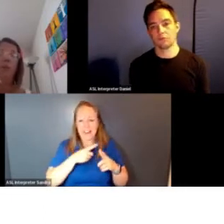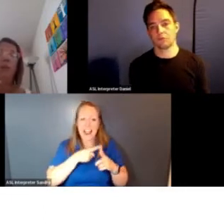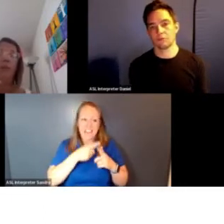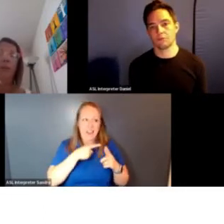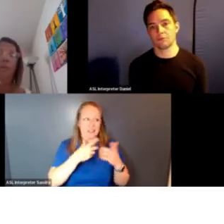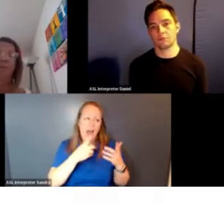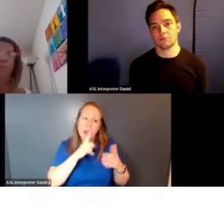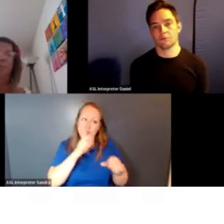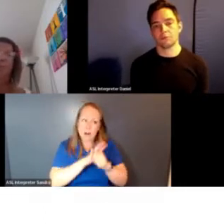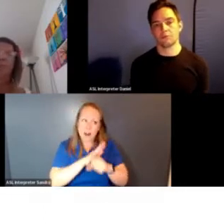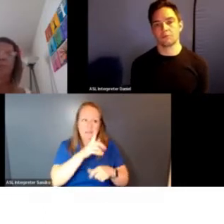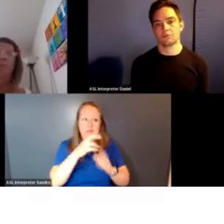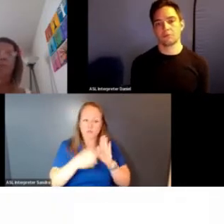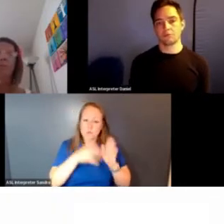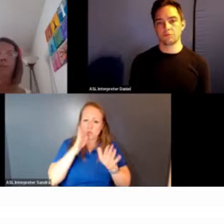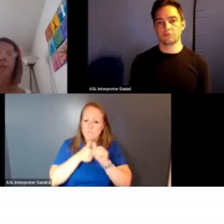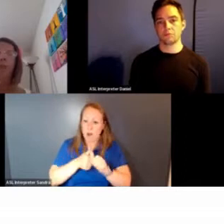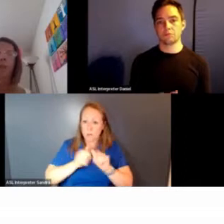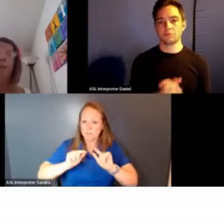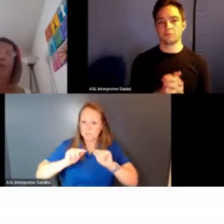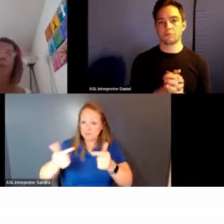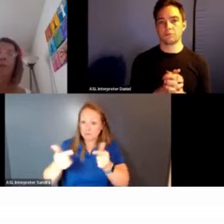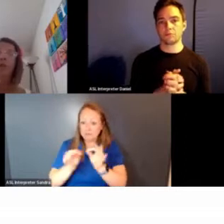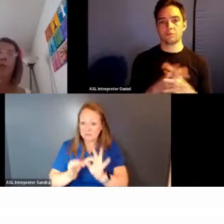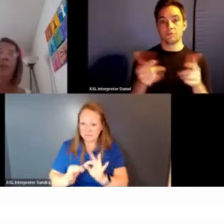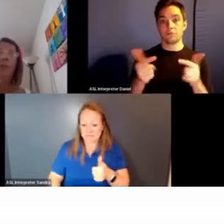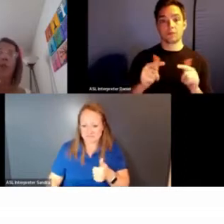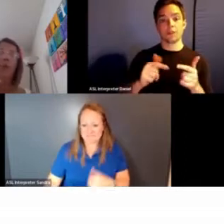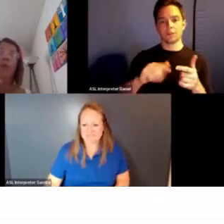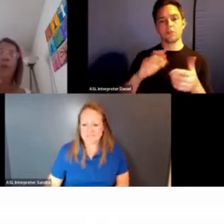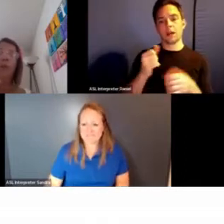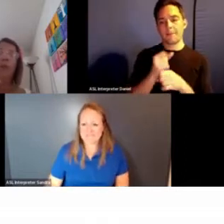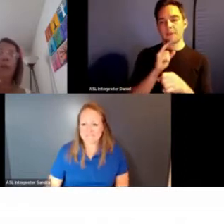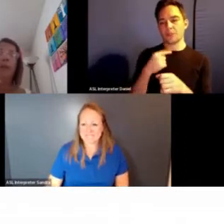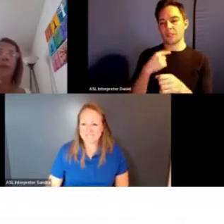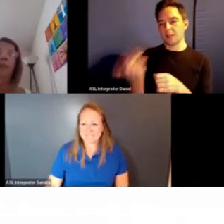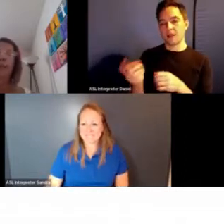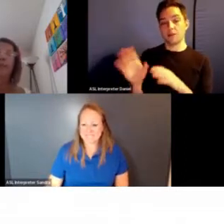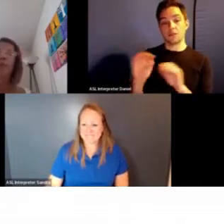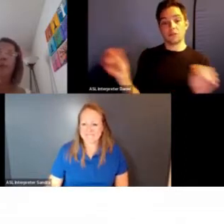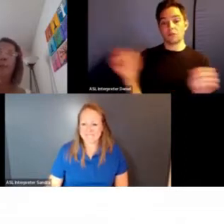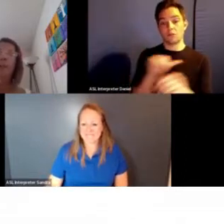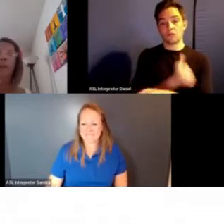be followed. So I made sure to tell her that no authority was in events as you can demand,